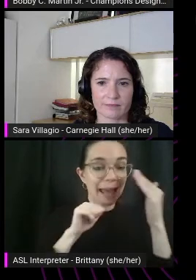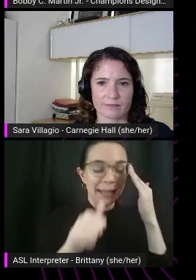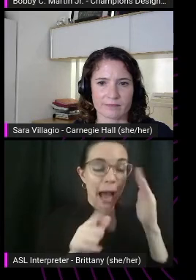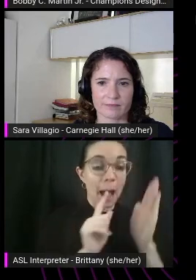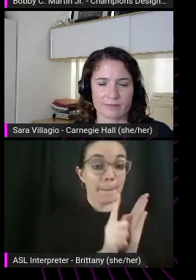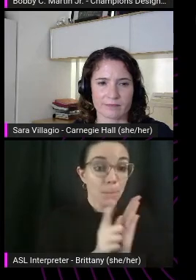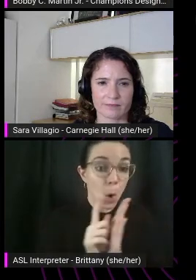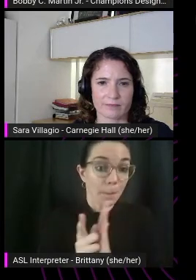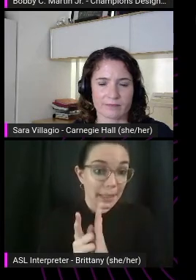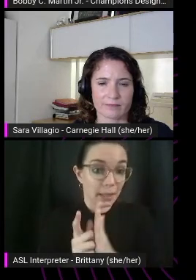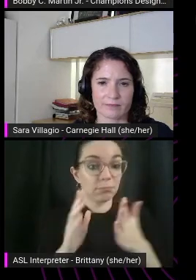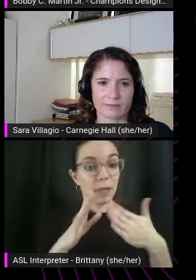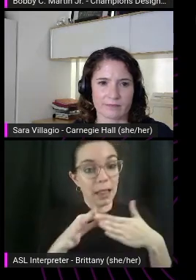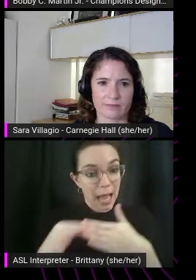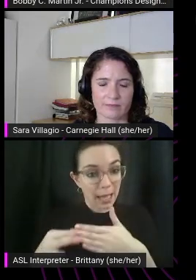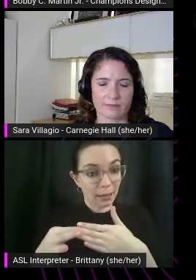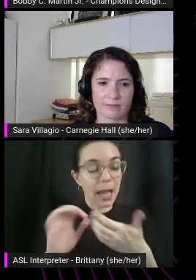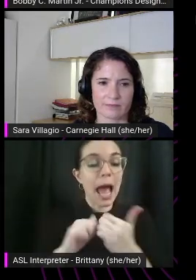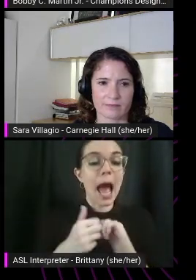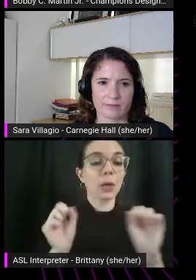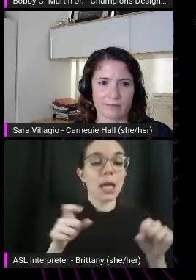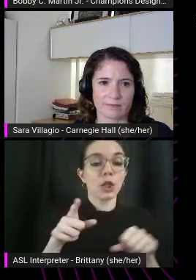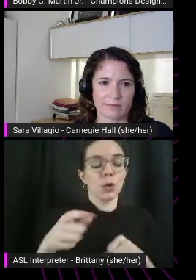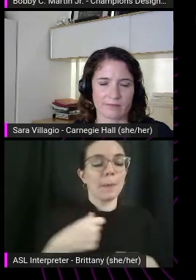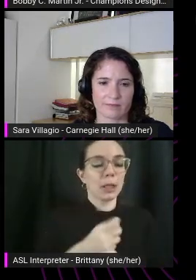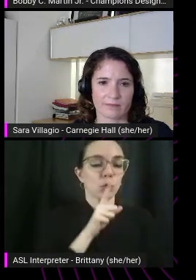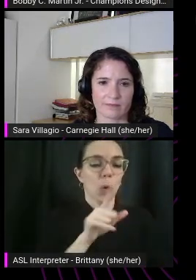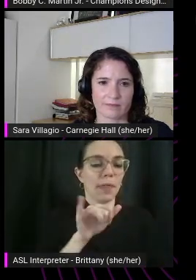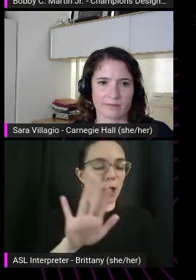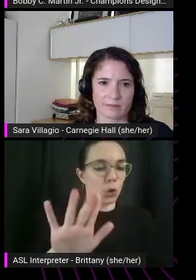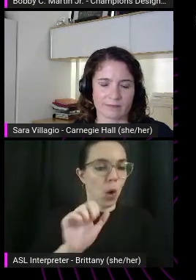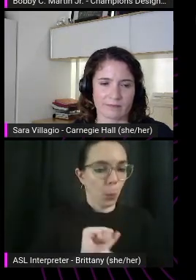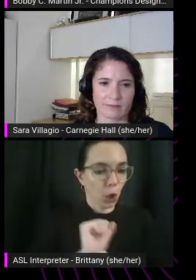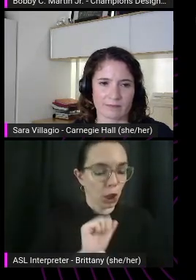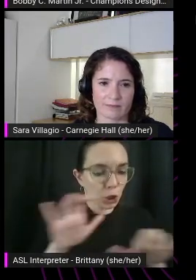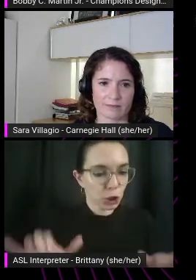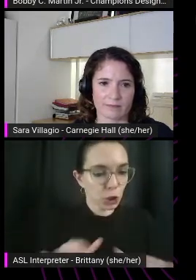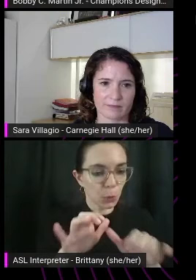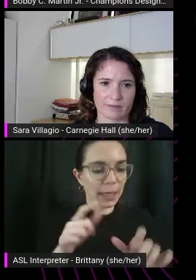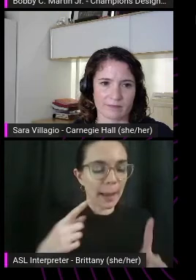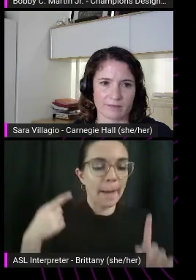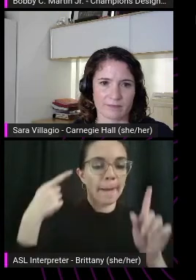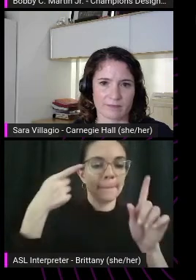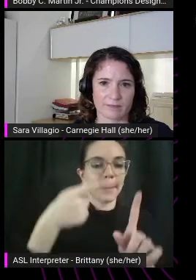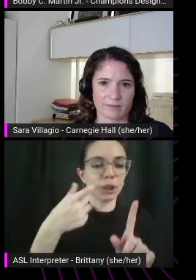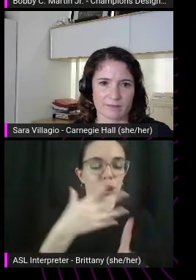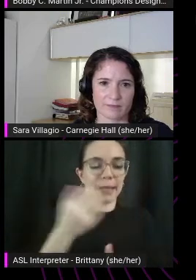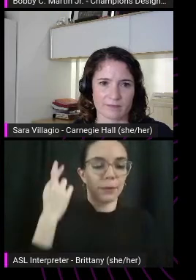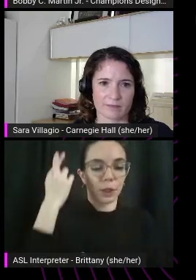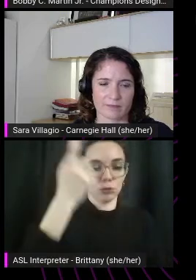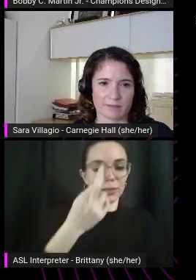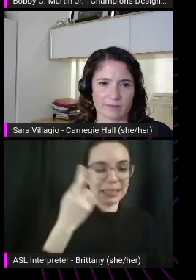How can you make sure that the work that you're doing and that mission and the reason for being is still that guiding light?